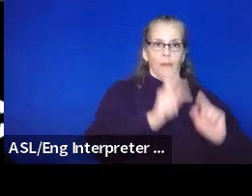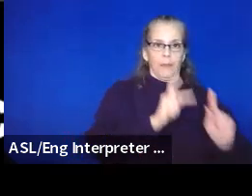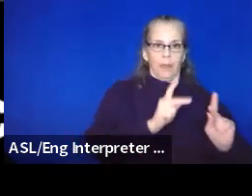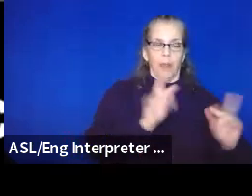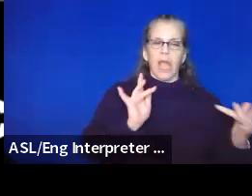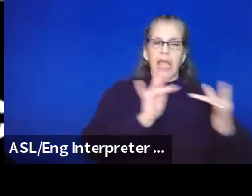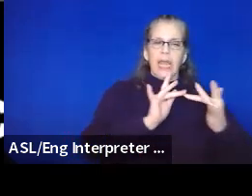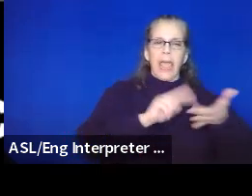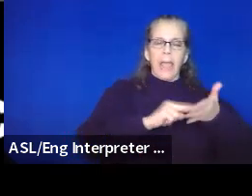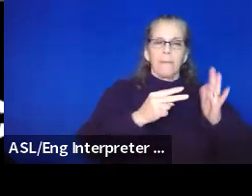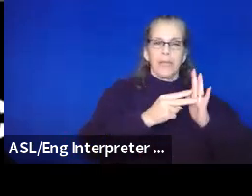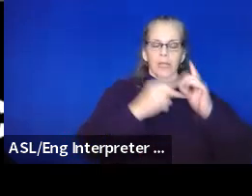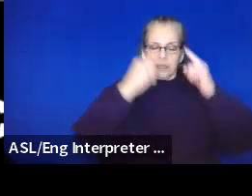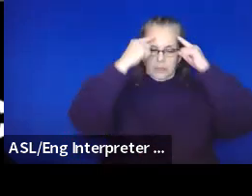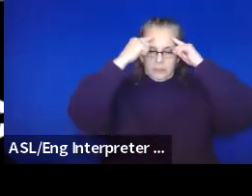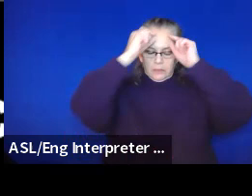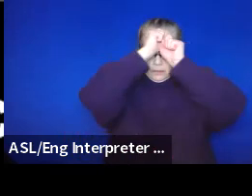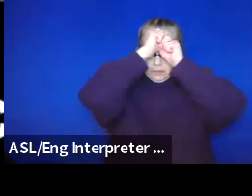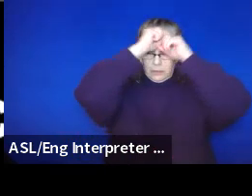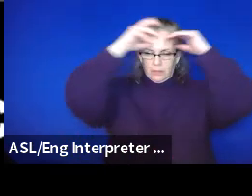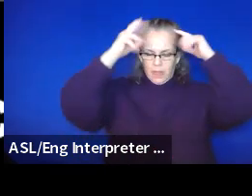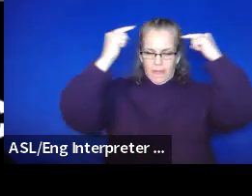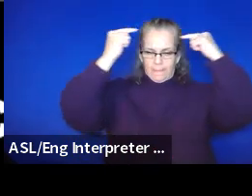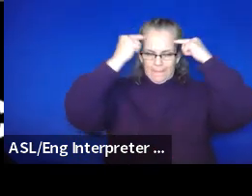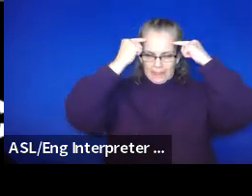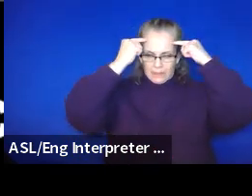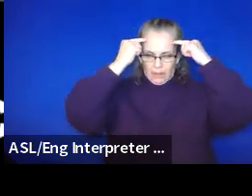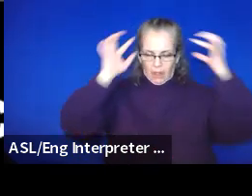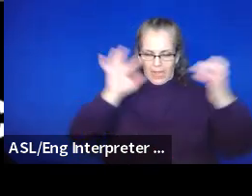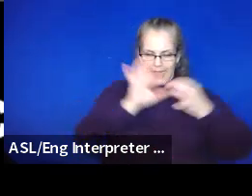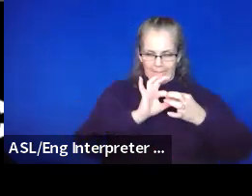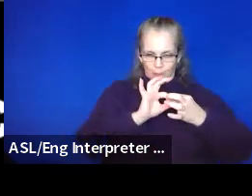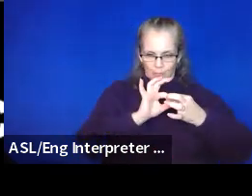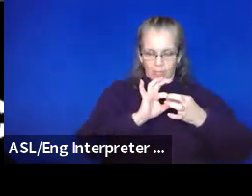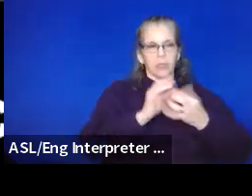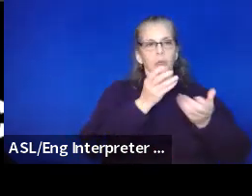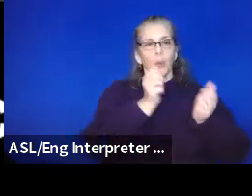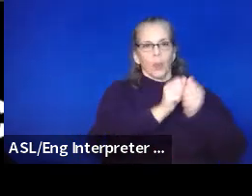with the person you're exchanging information with so you can together accomplish goals.